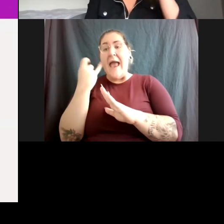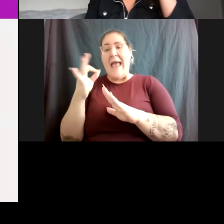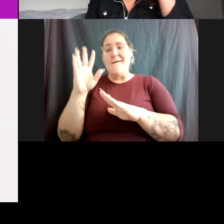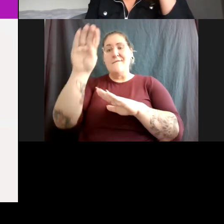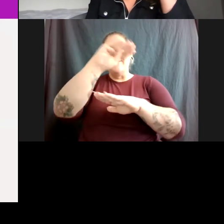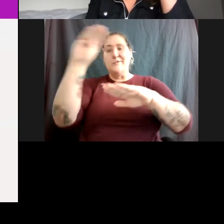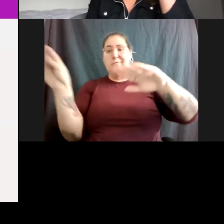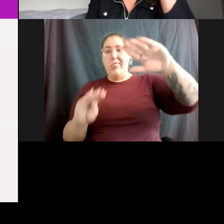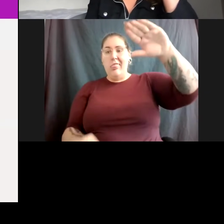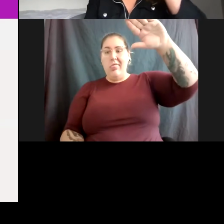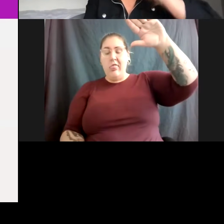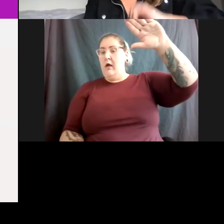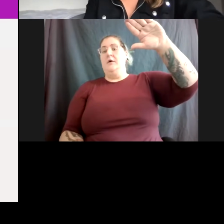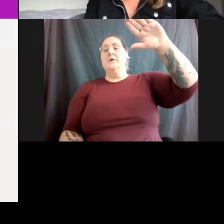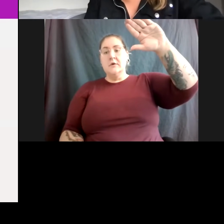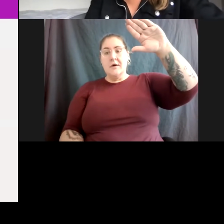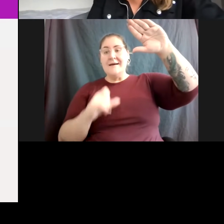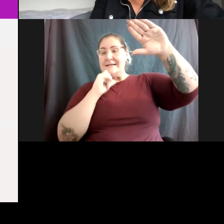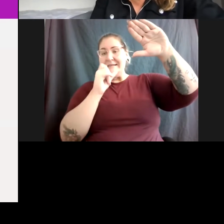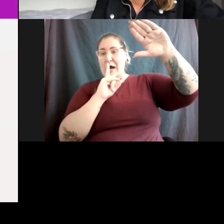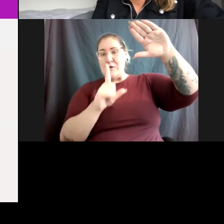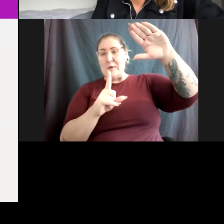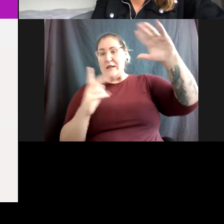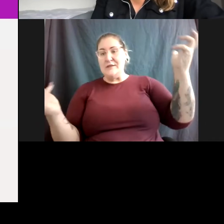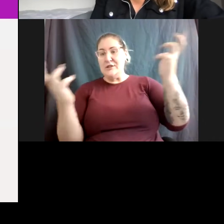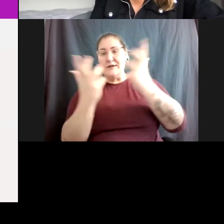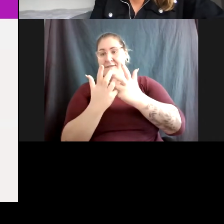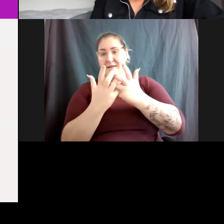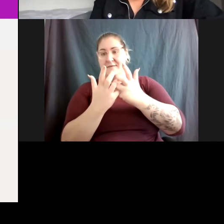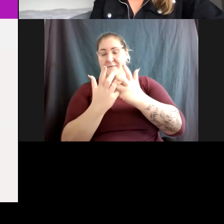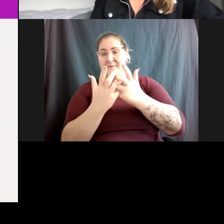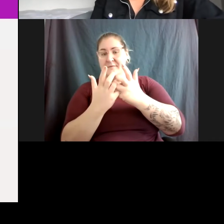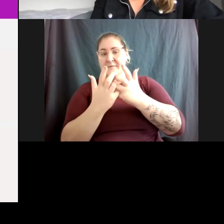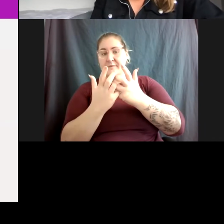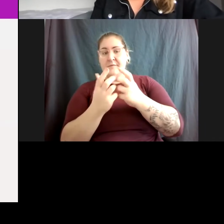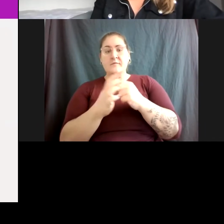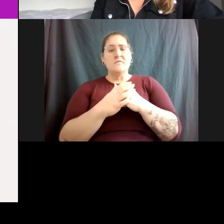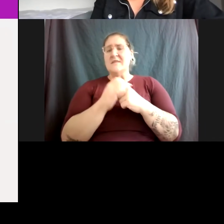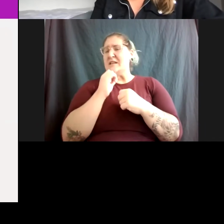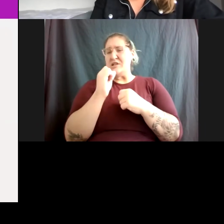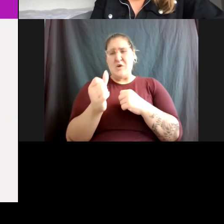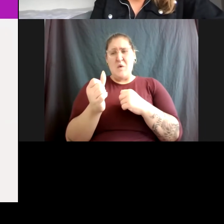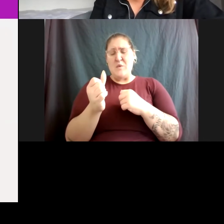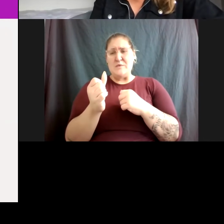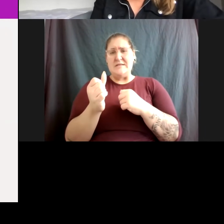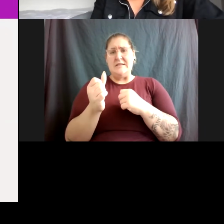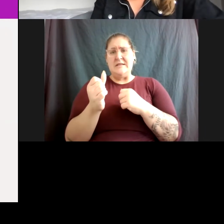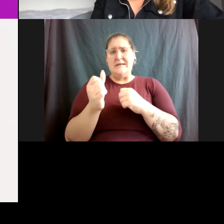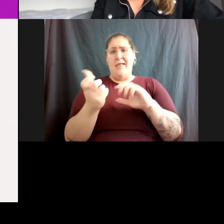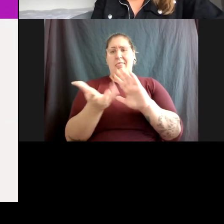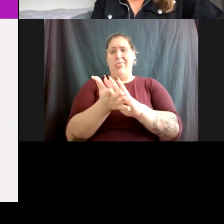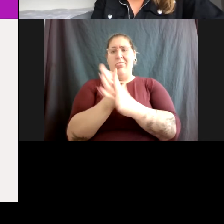is not really an alternative. Do not obscure priority content with unwanted content on